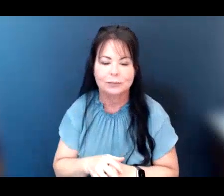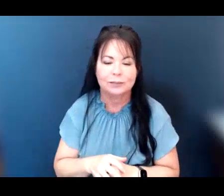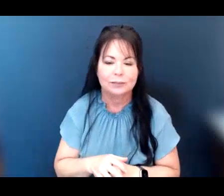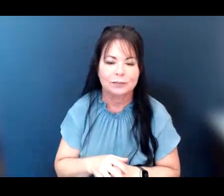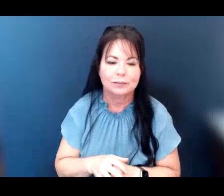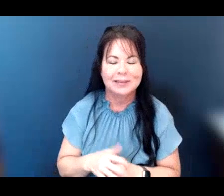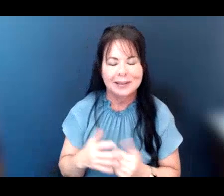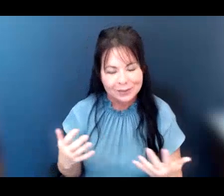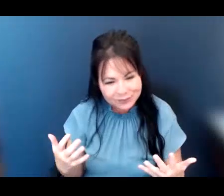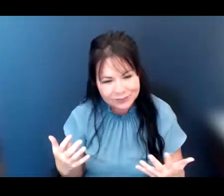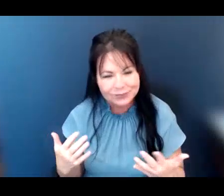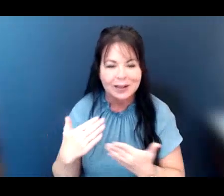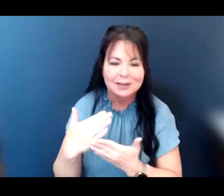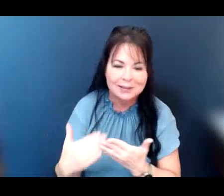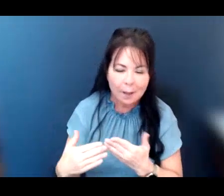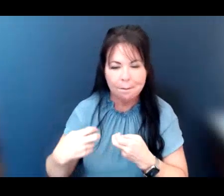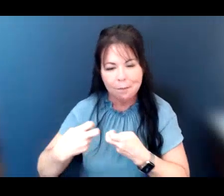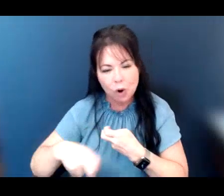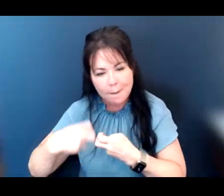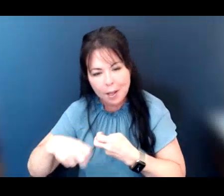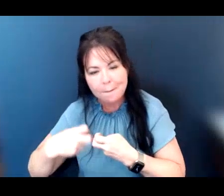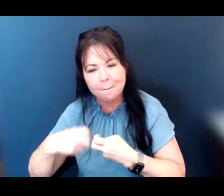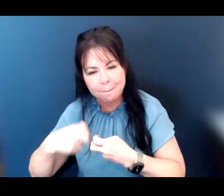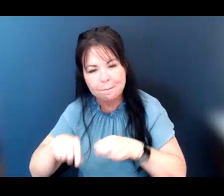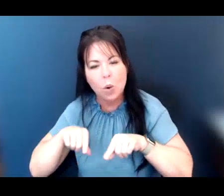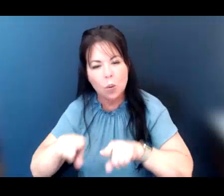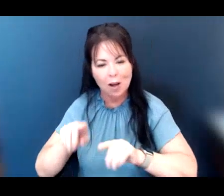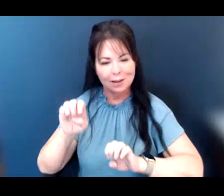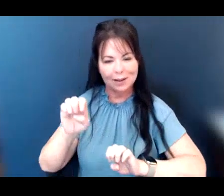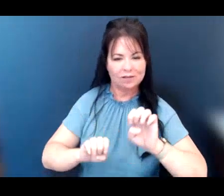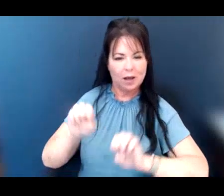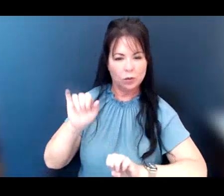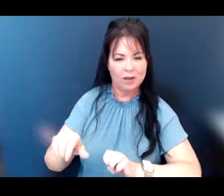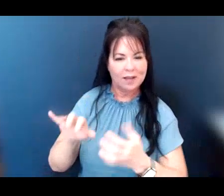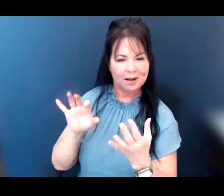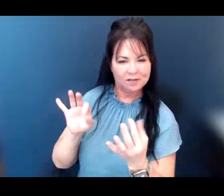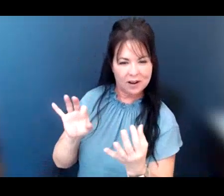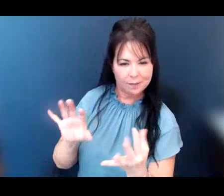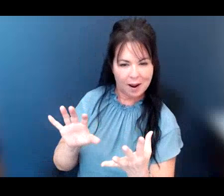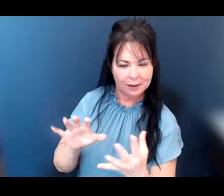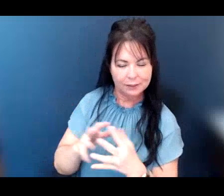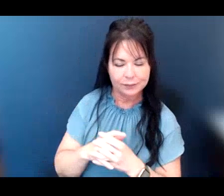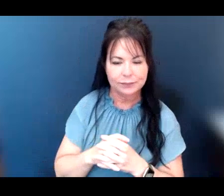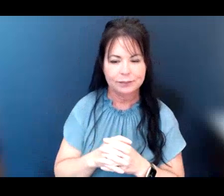you can do in evaluating VPAT. So for example, you could . In the VPAT, the vendor is saying whether they support